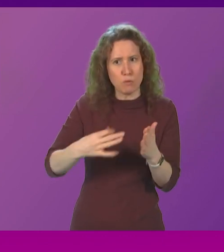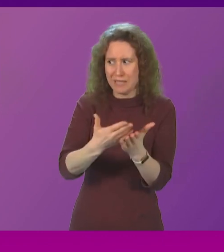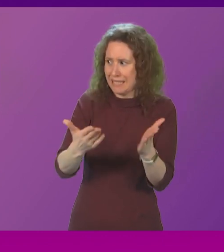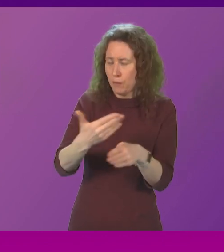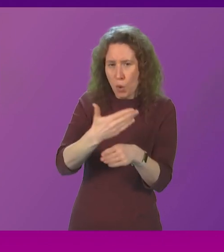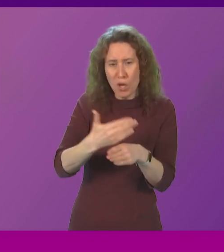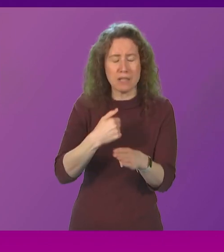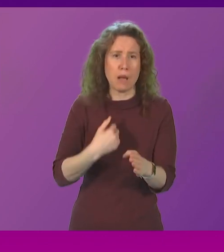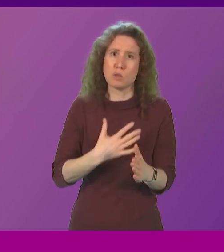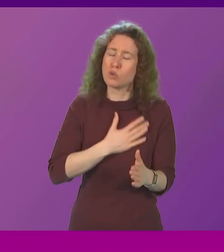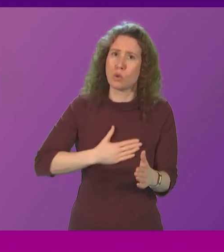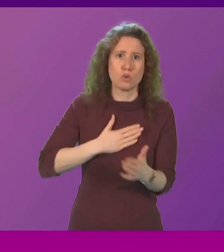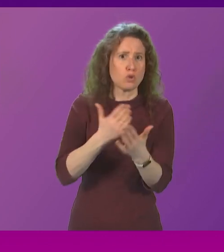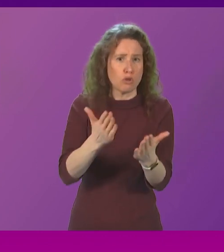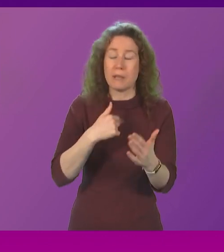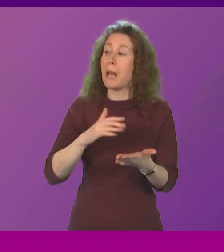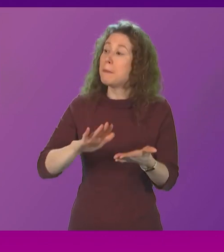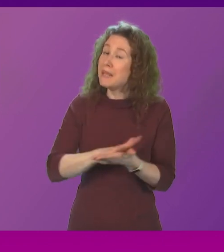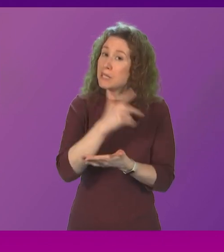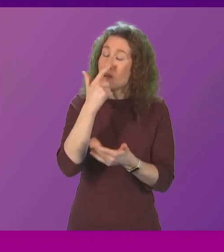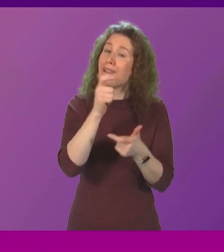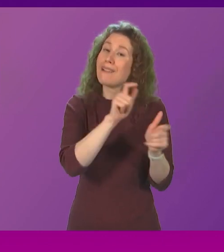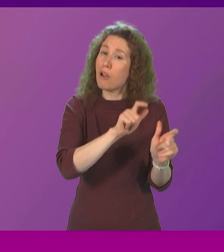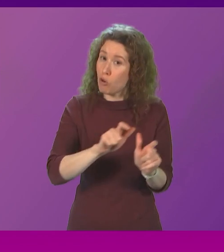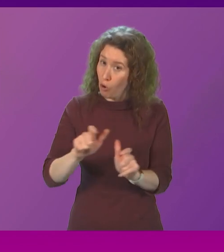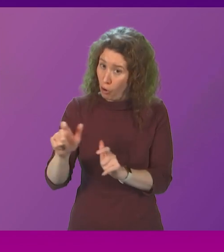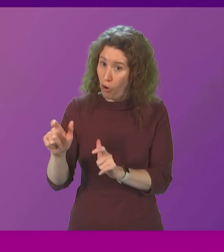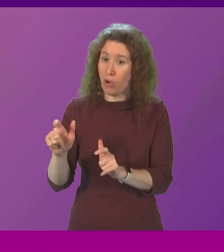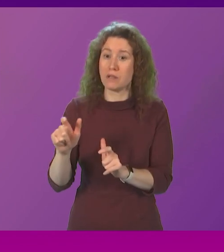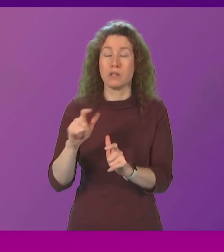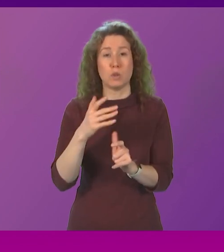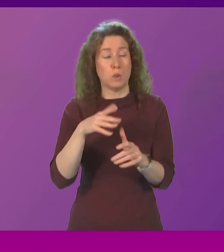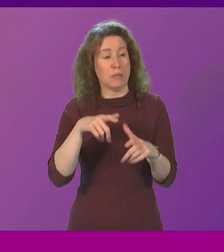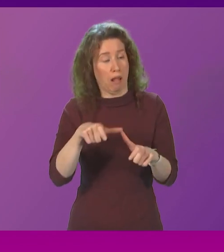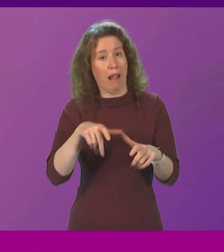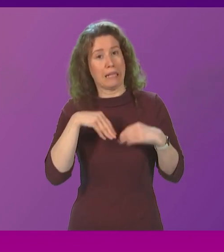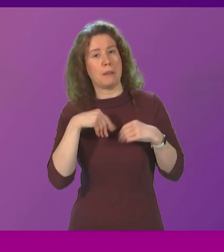I am pleased that we have been able to continue to accommodate our young people here and,